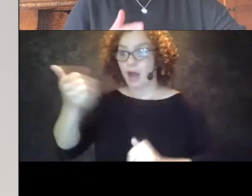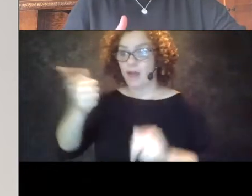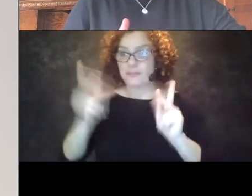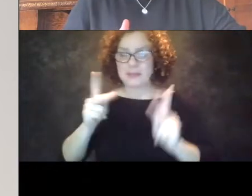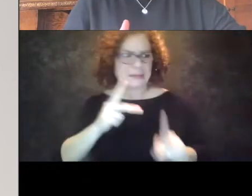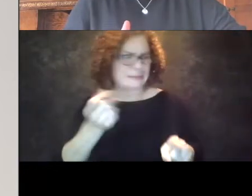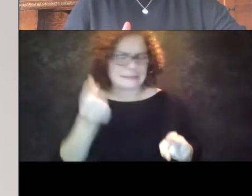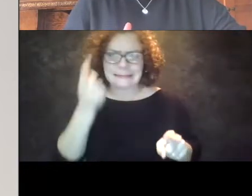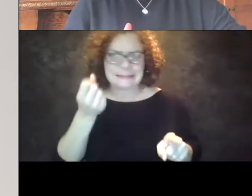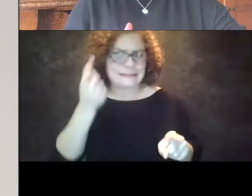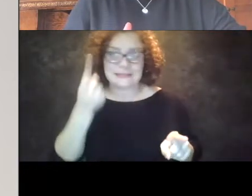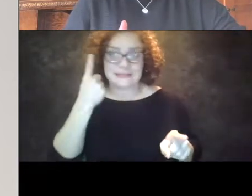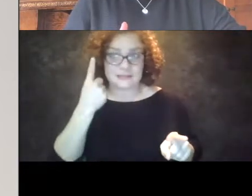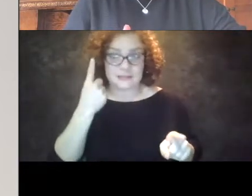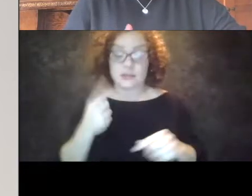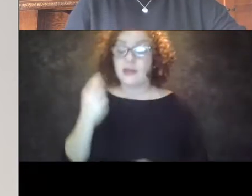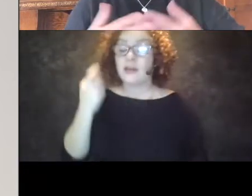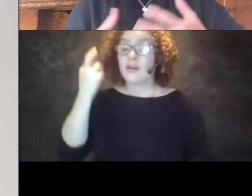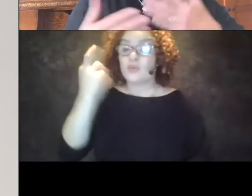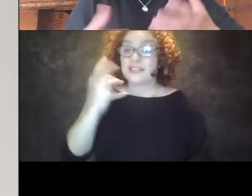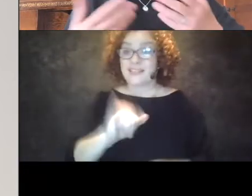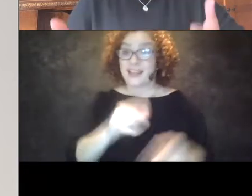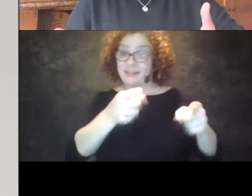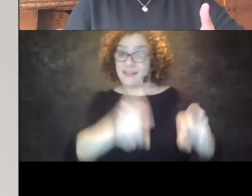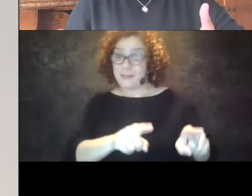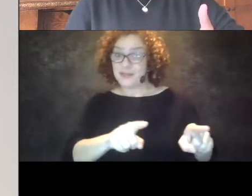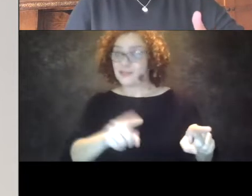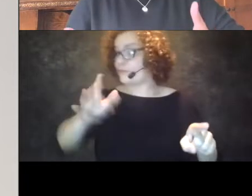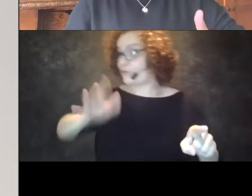of that occurs because the rest of us because it's this natural experience, but we learn